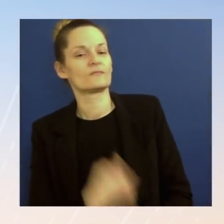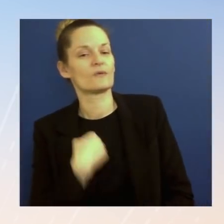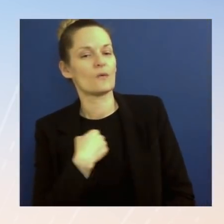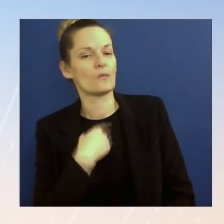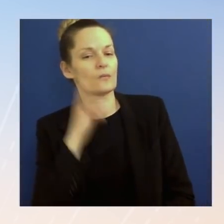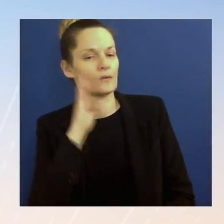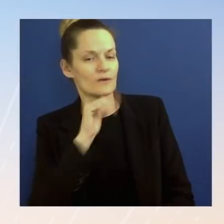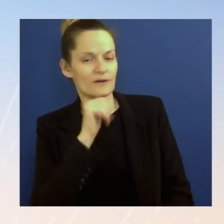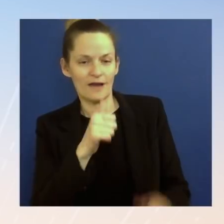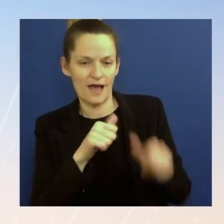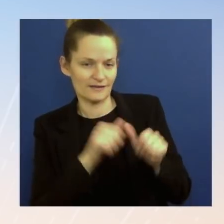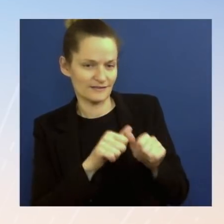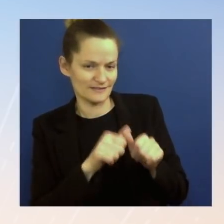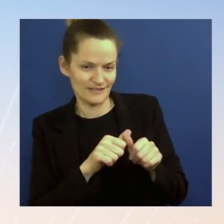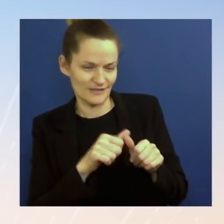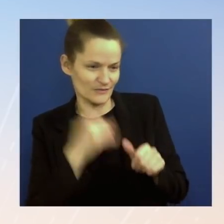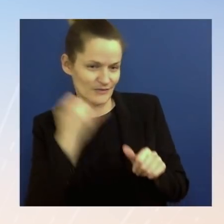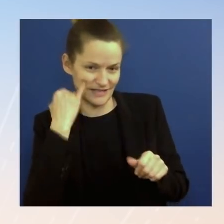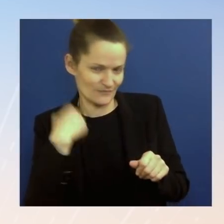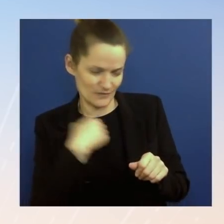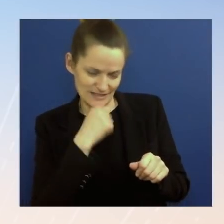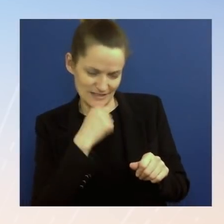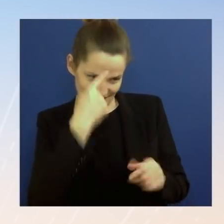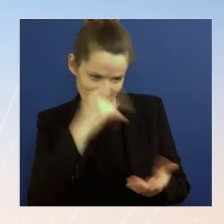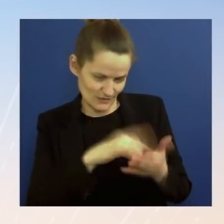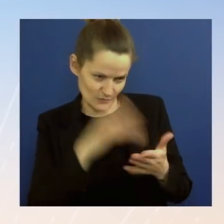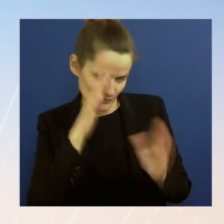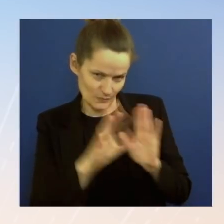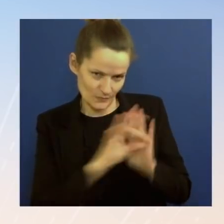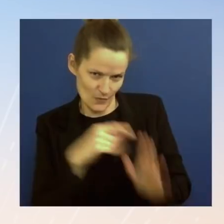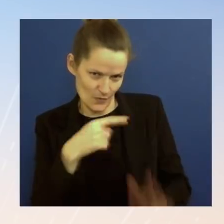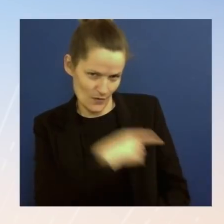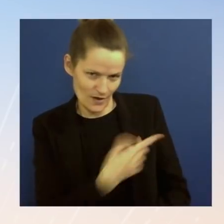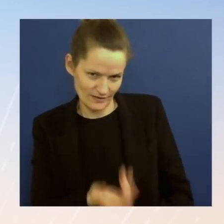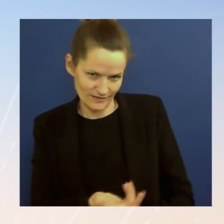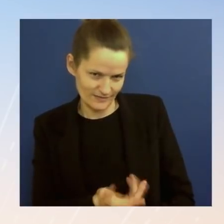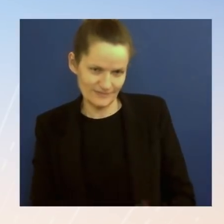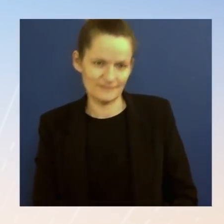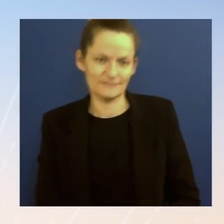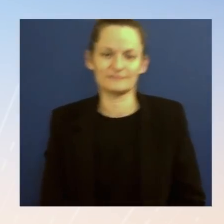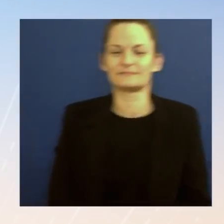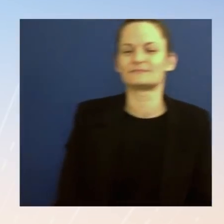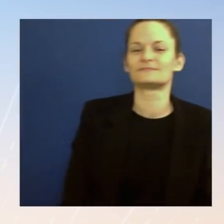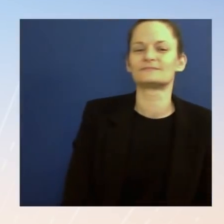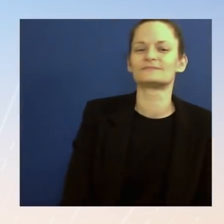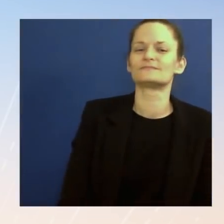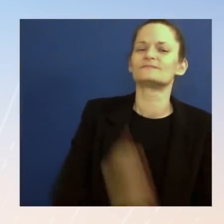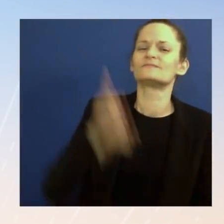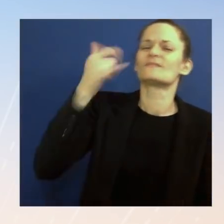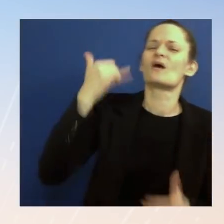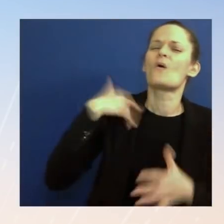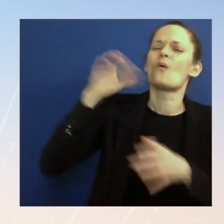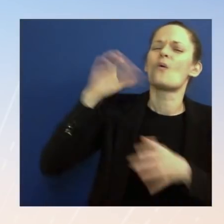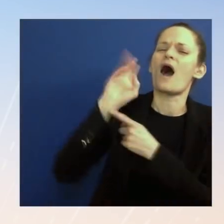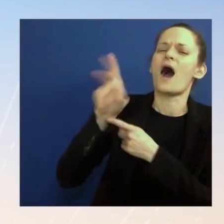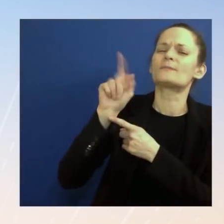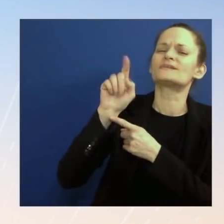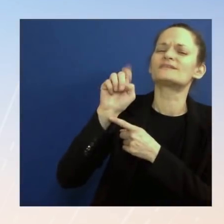Two questions on WNBA star Brittney Griner. Last week you had said you couldn't comment on the case. Is there any update you can give now on the efforts